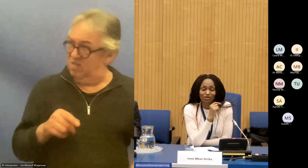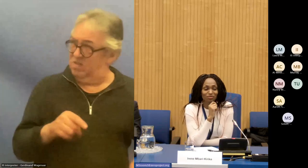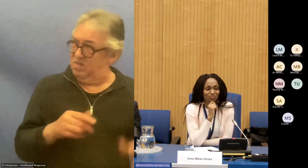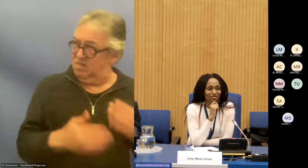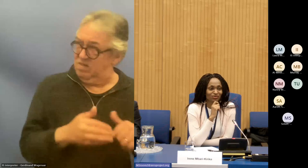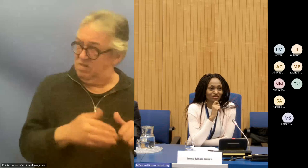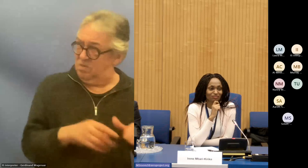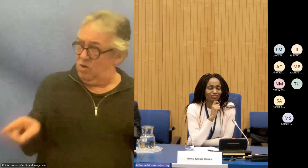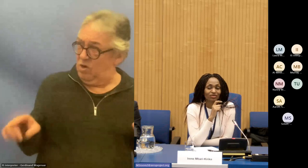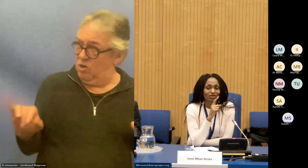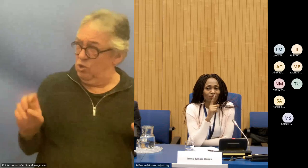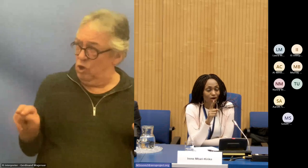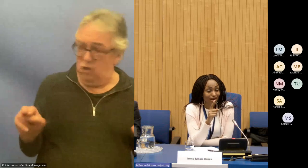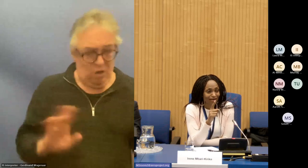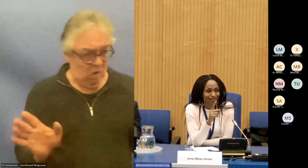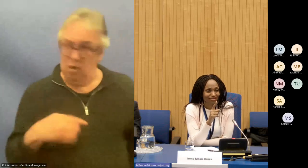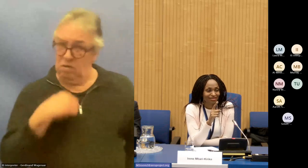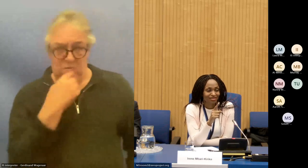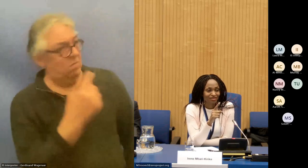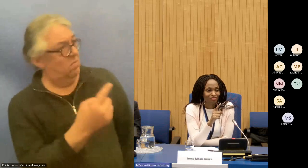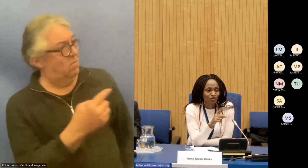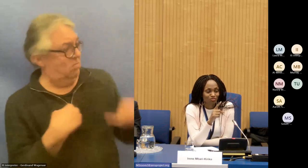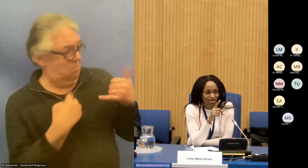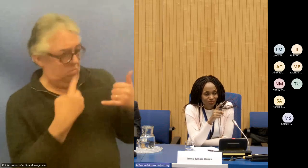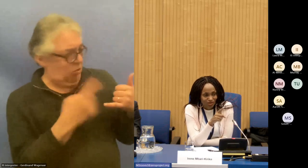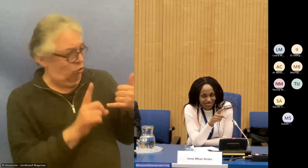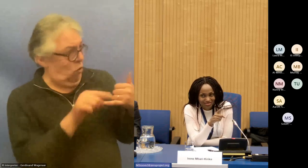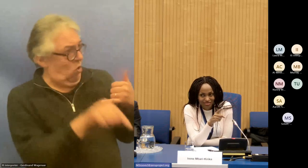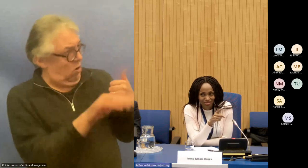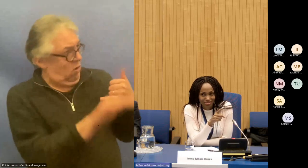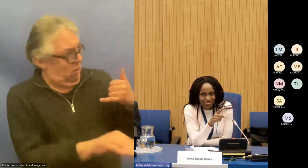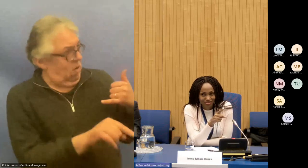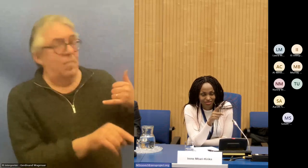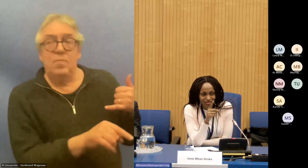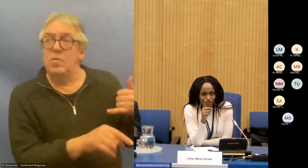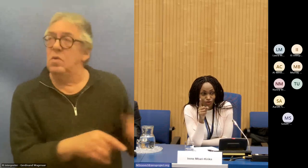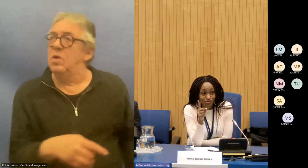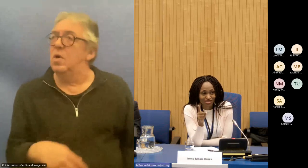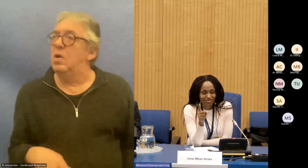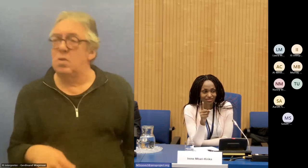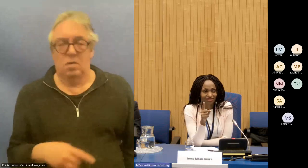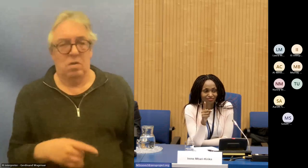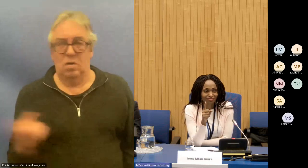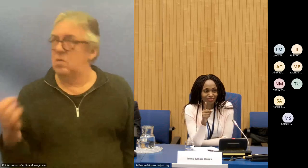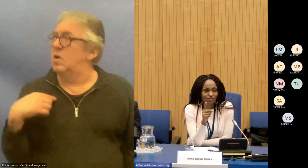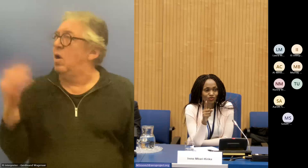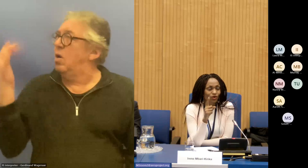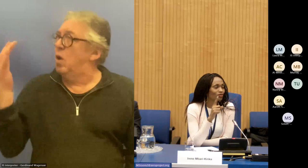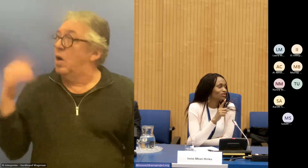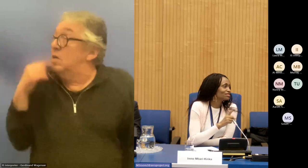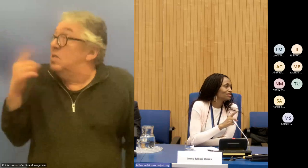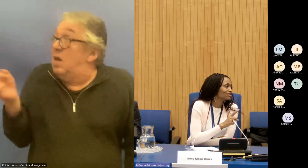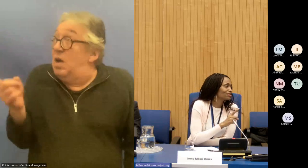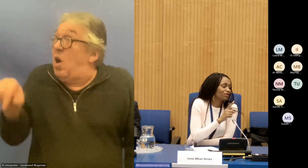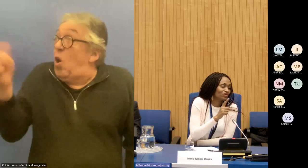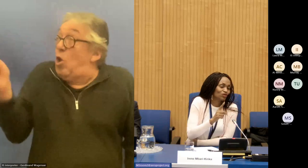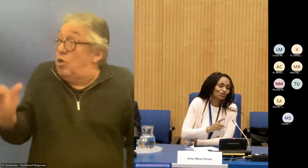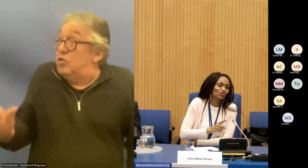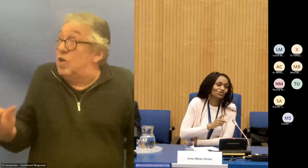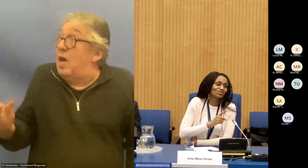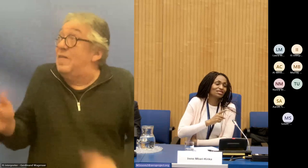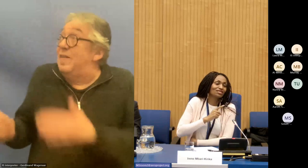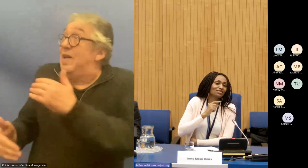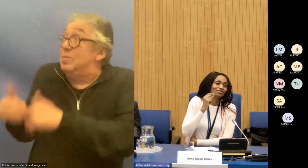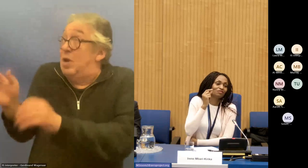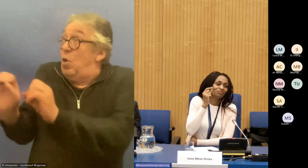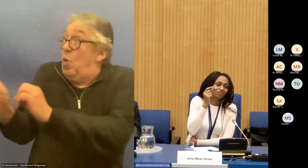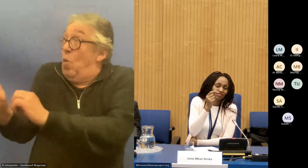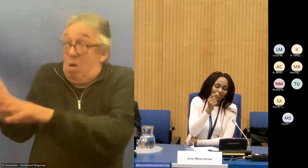talking about Maxwell. Why? Because Maxwell has a disability, John does not. Parents just think that